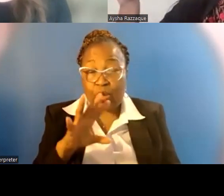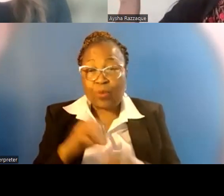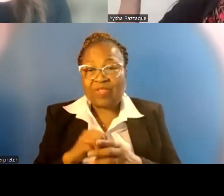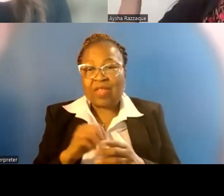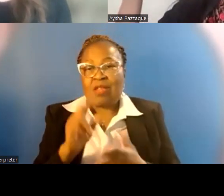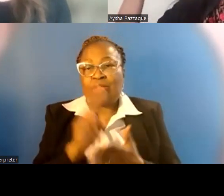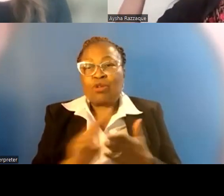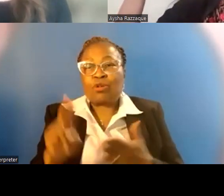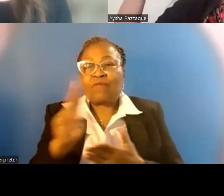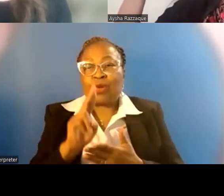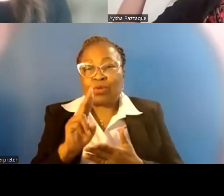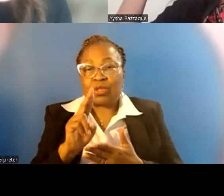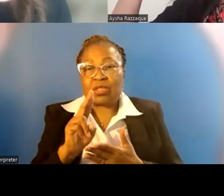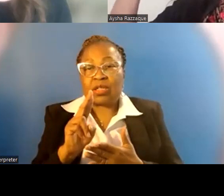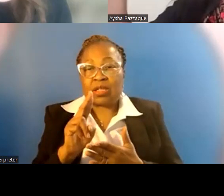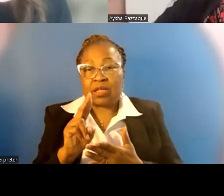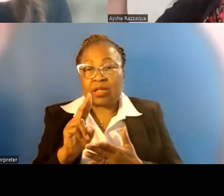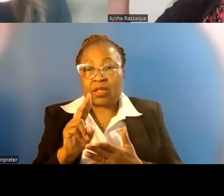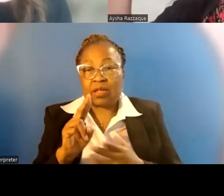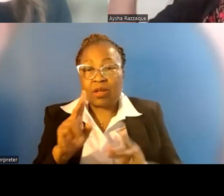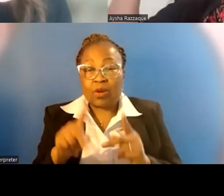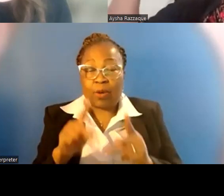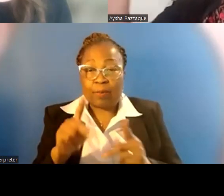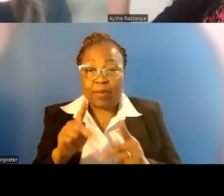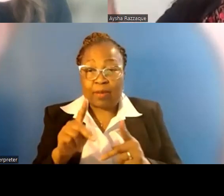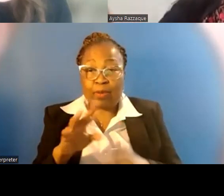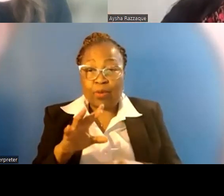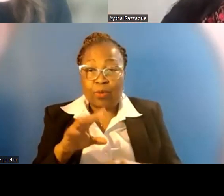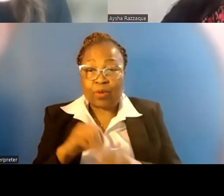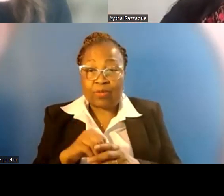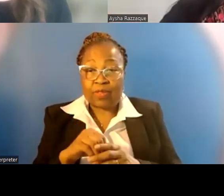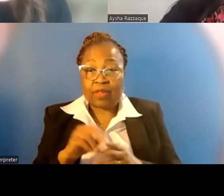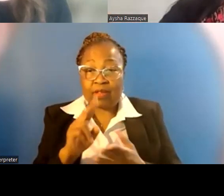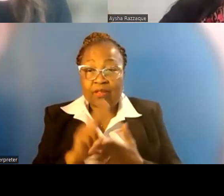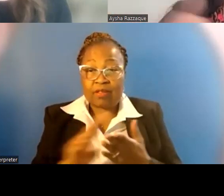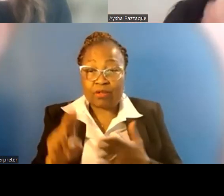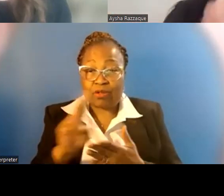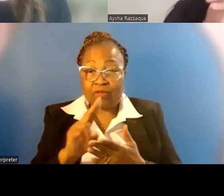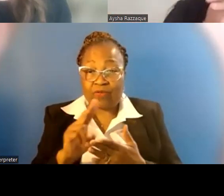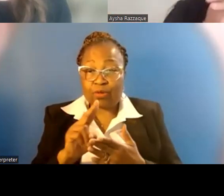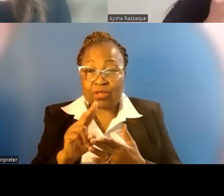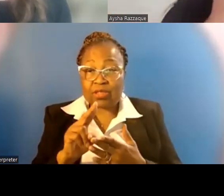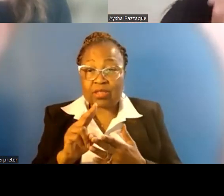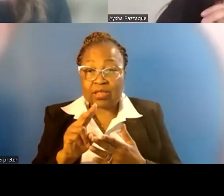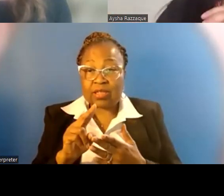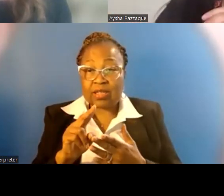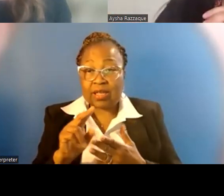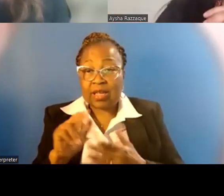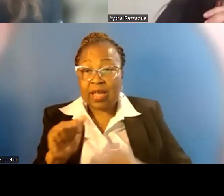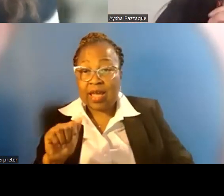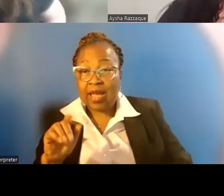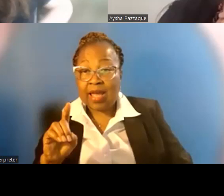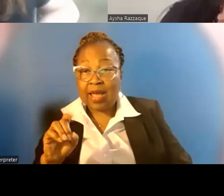or people within university administration. And yeah.